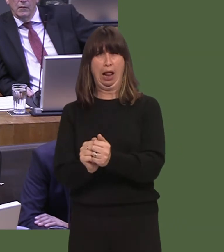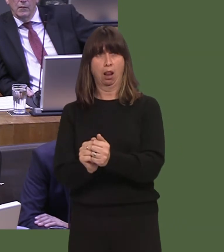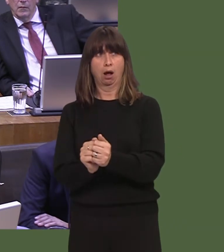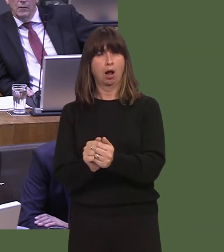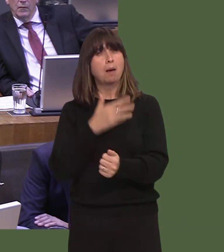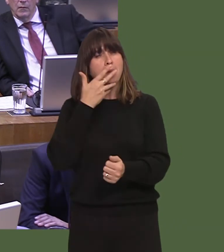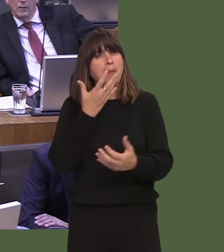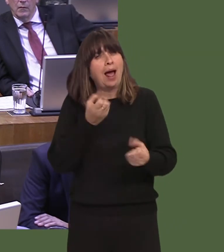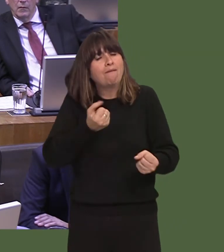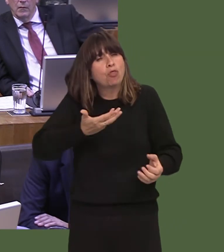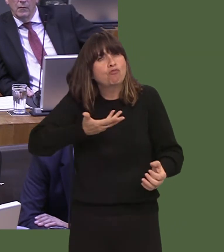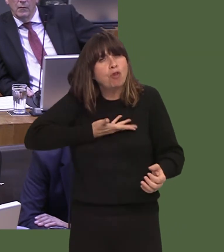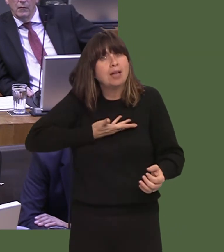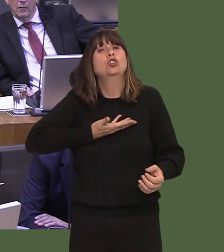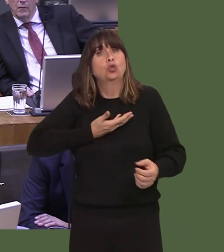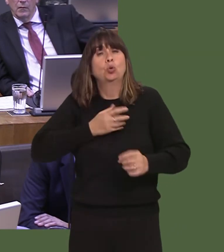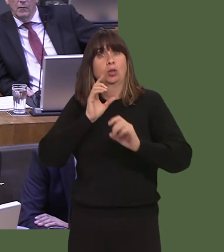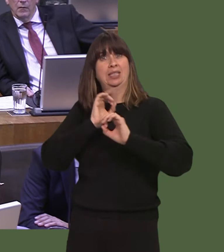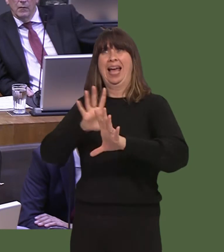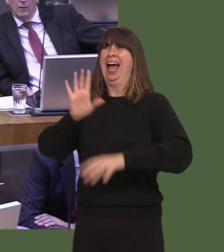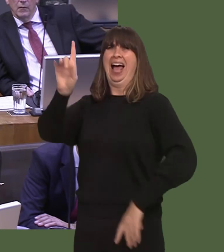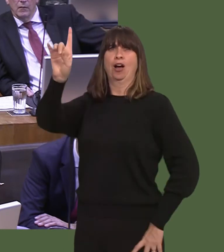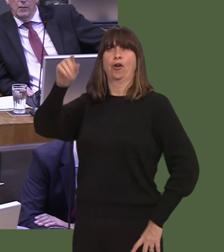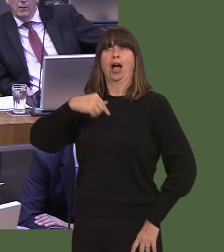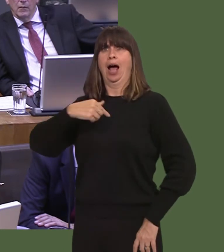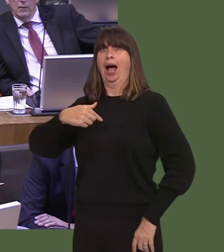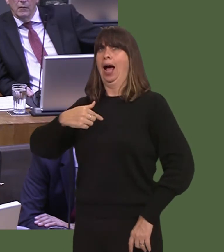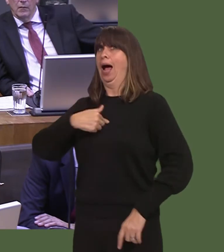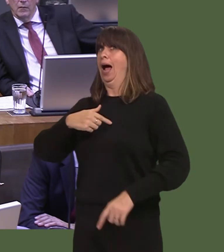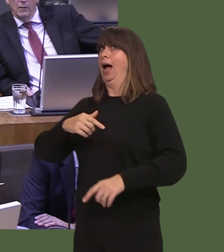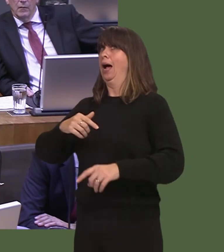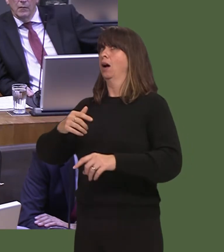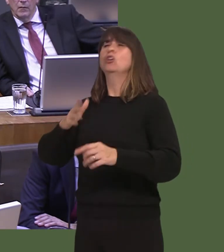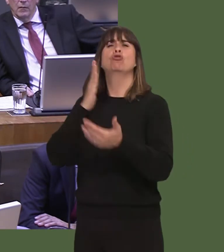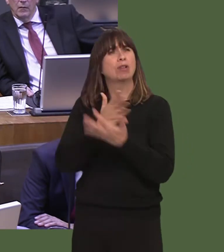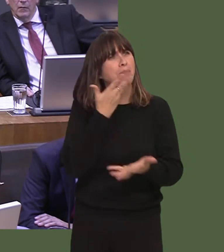the right to be able to express a view as to what they want to do. Just trust the people.